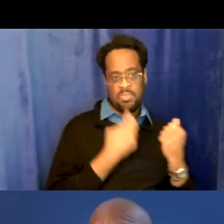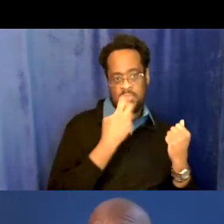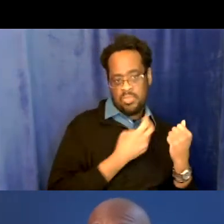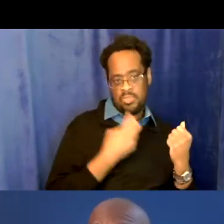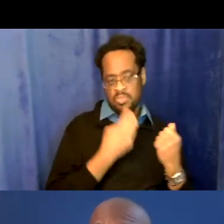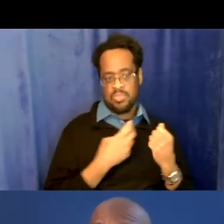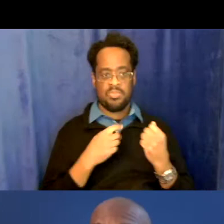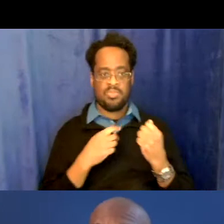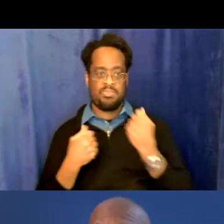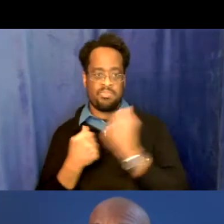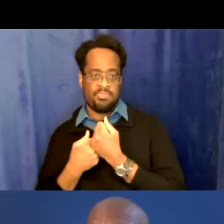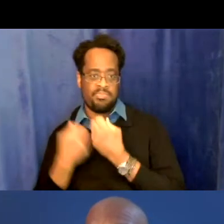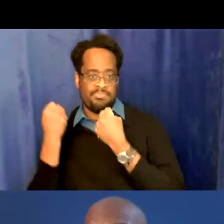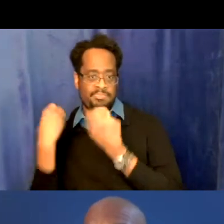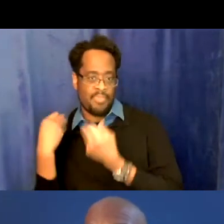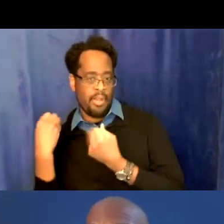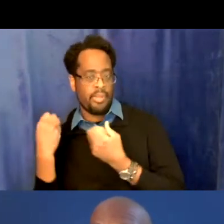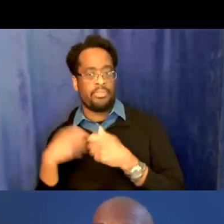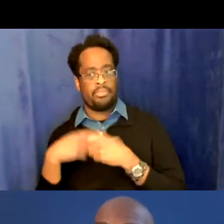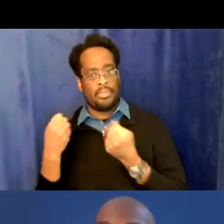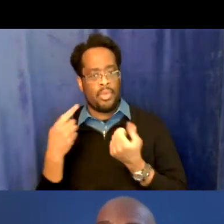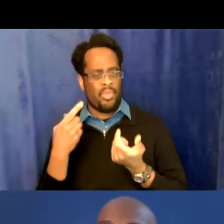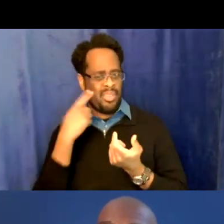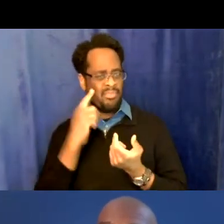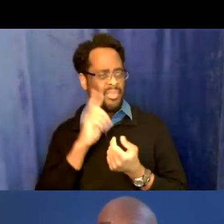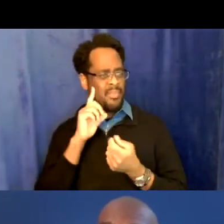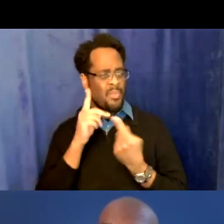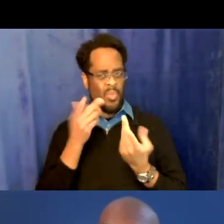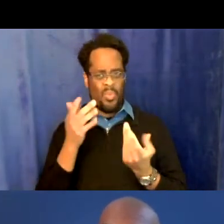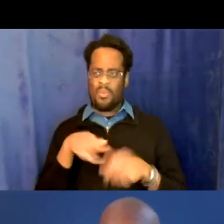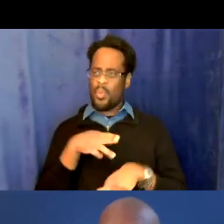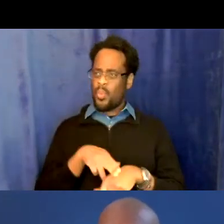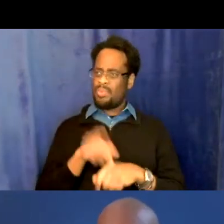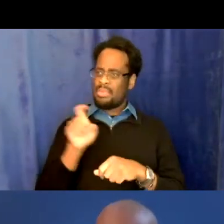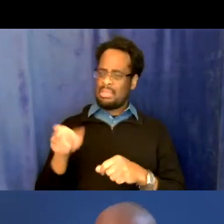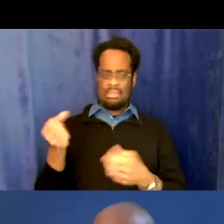And and how one supports oral and how one group supports sign language.